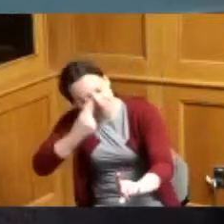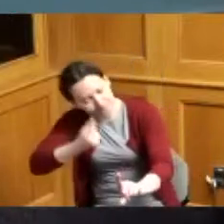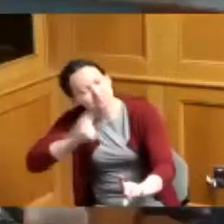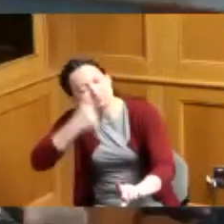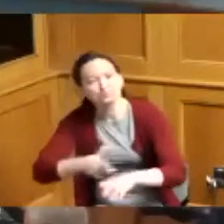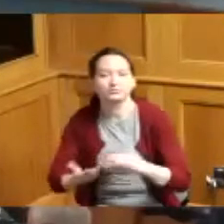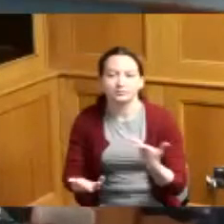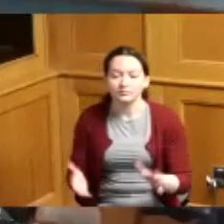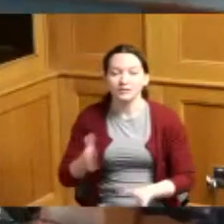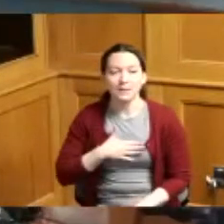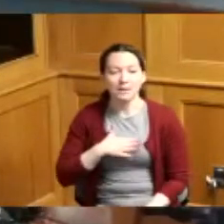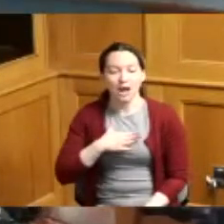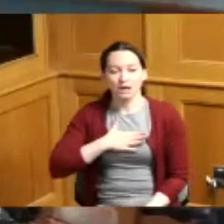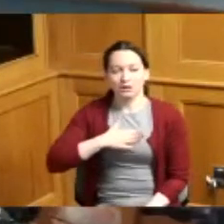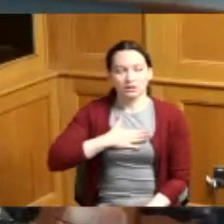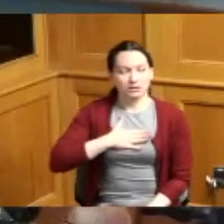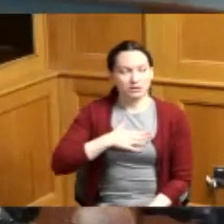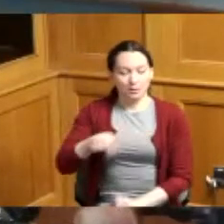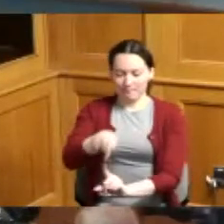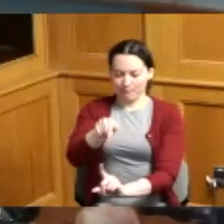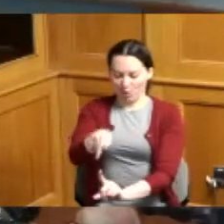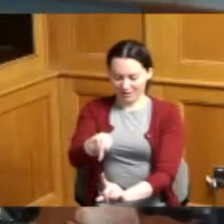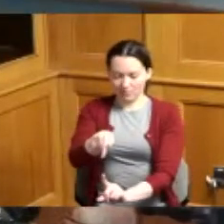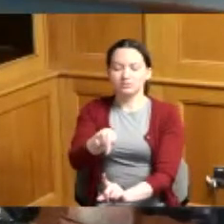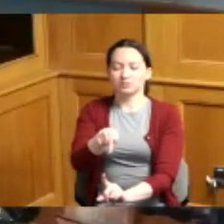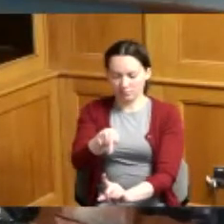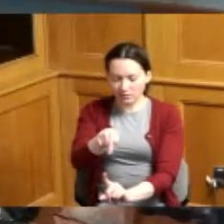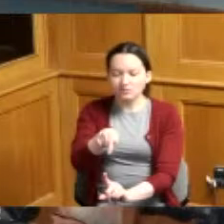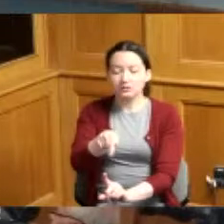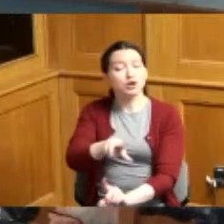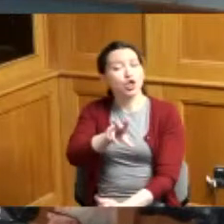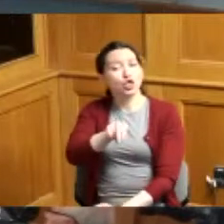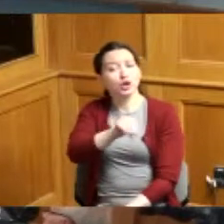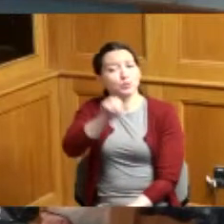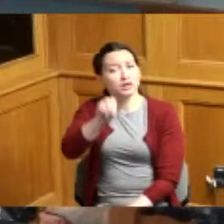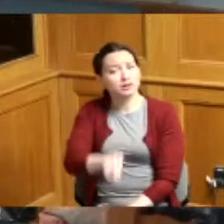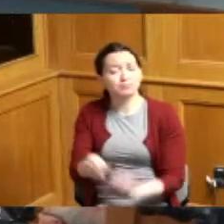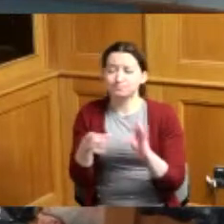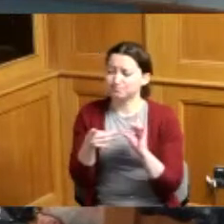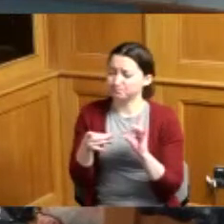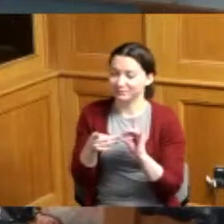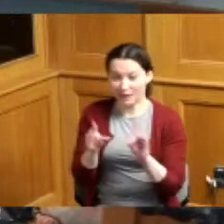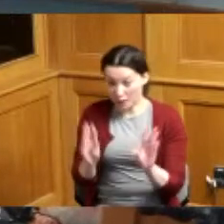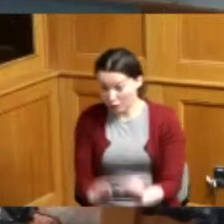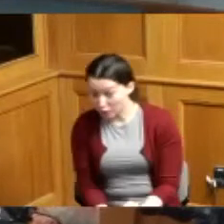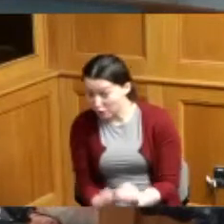and yeah my only uh point in on the on the 30 I just want to be clear as well because this